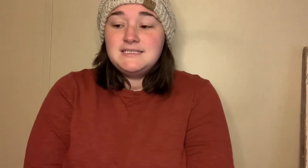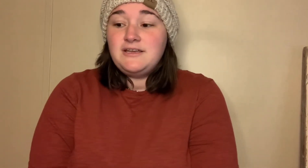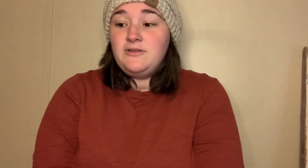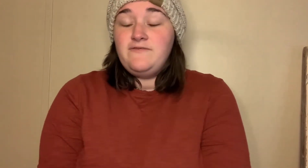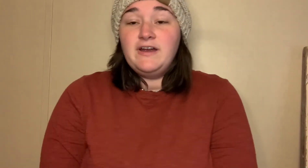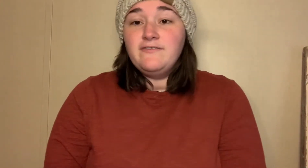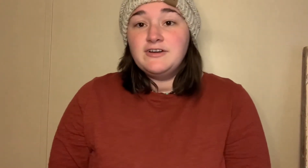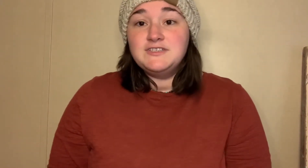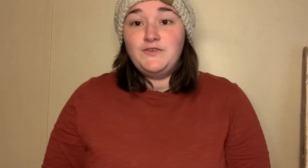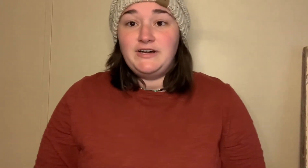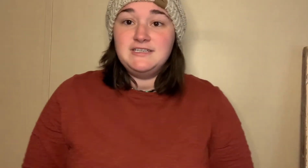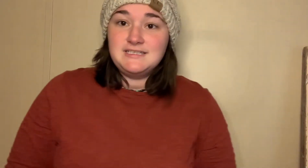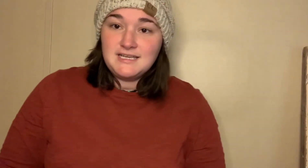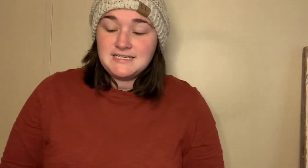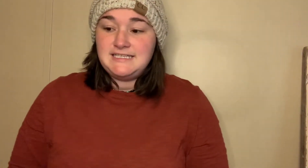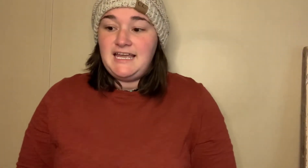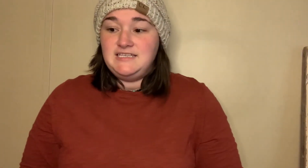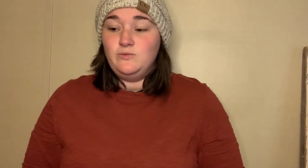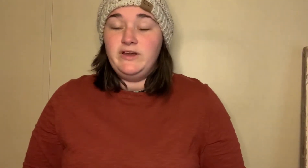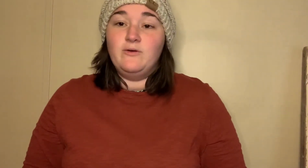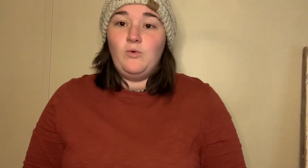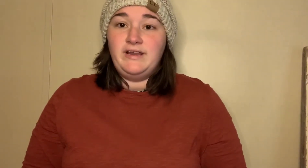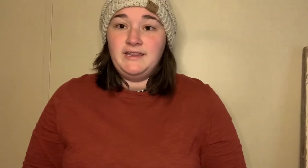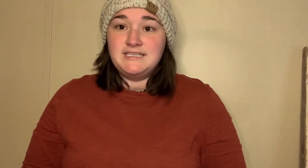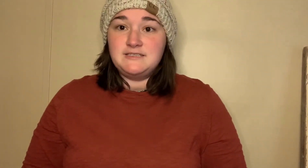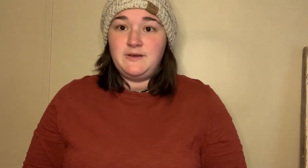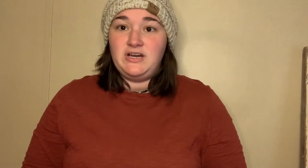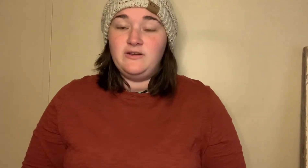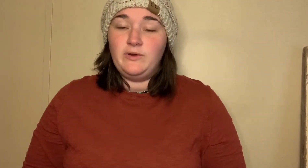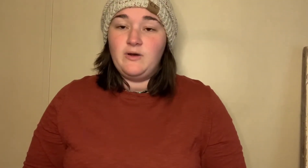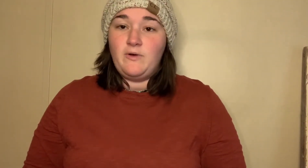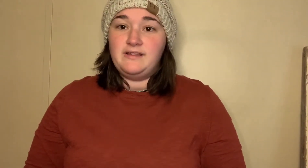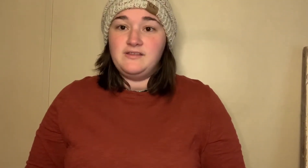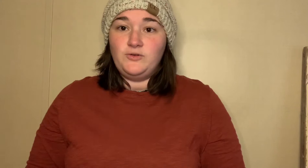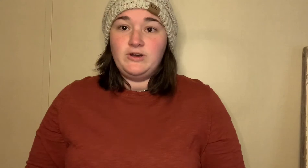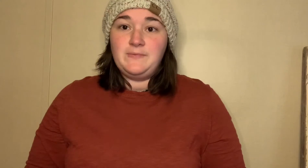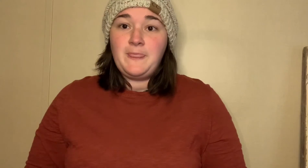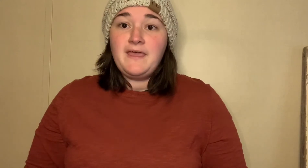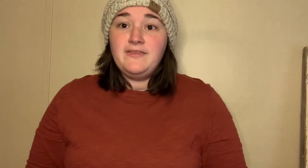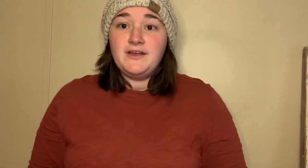so the very first verse says we are one in the spirit we are one in the lord there are